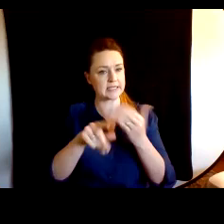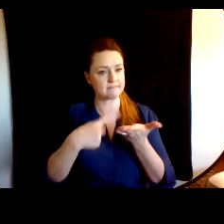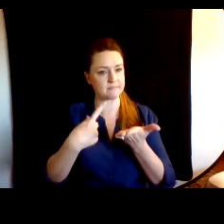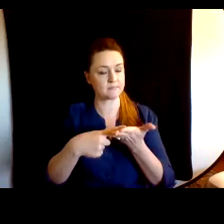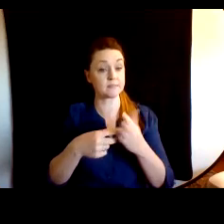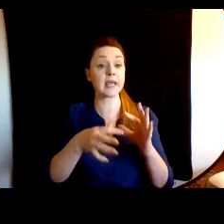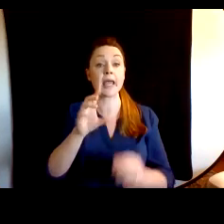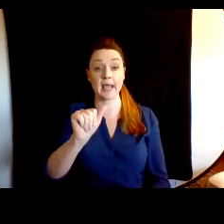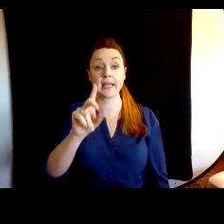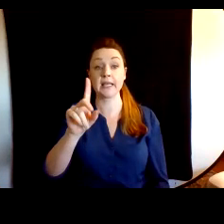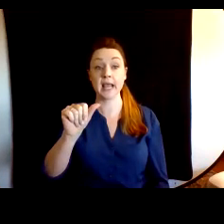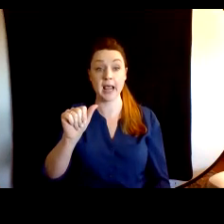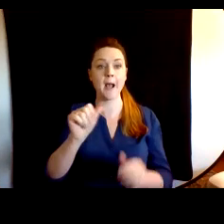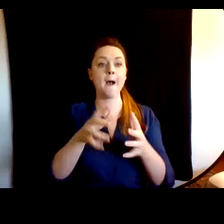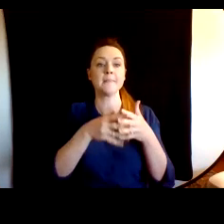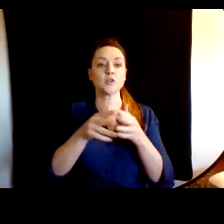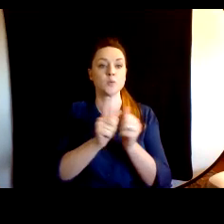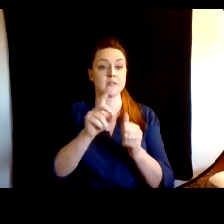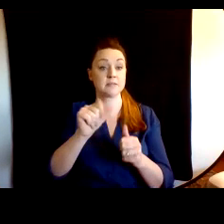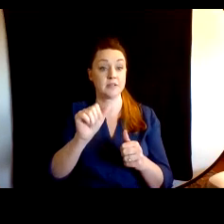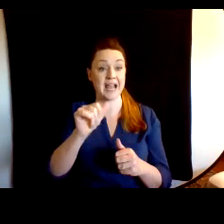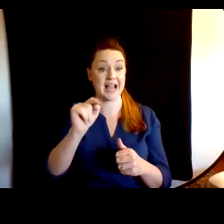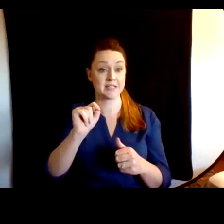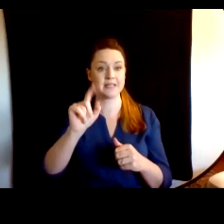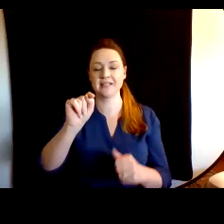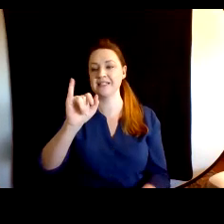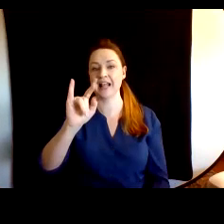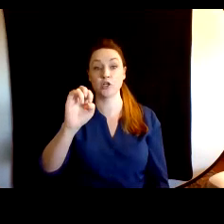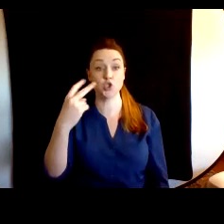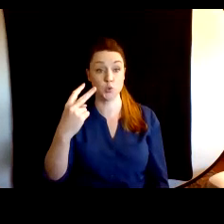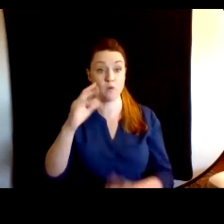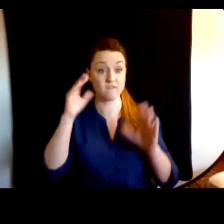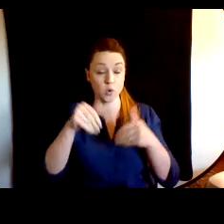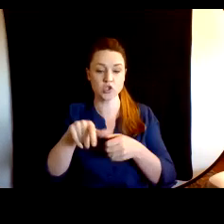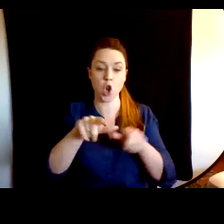the Americans with Disabilities Act that is going to be Title II which focuses on local and state services.